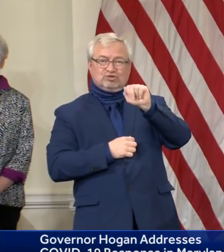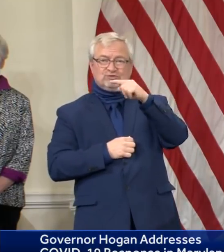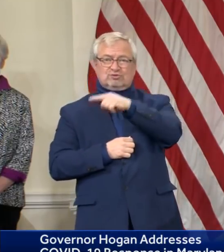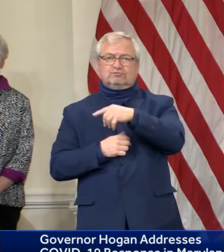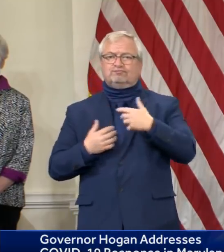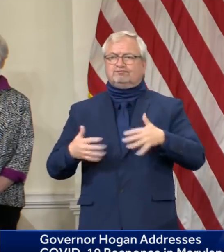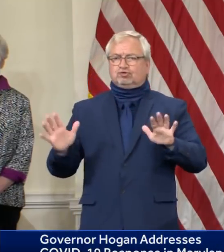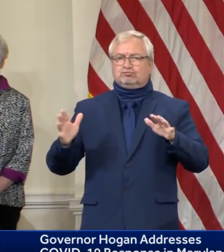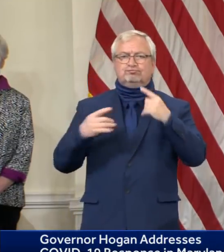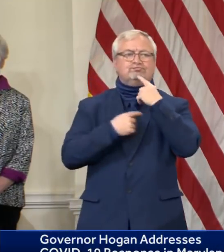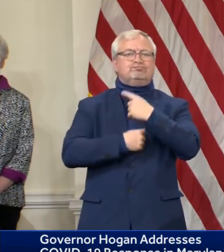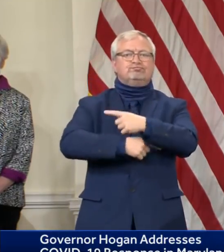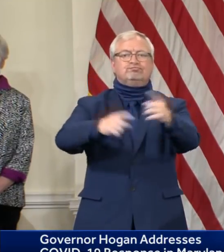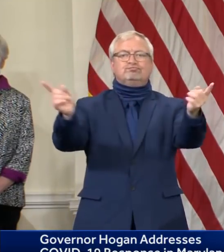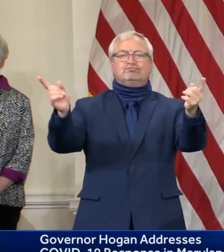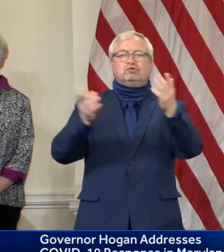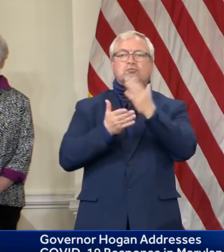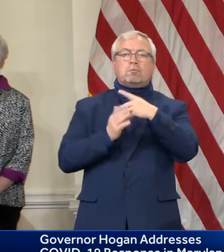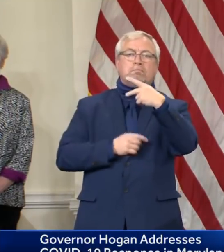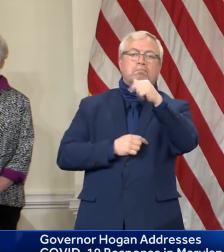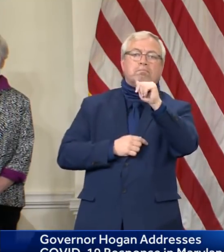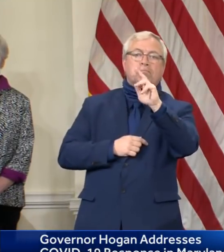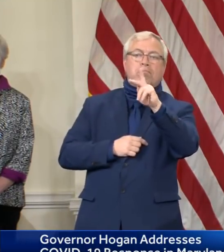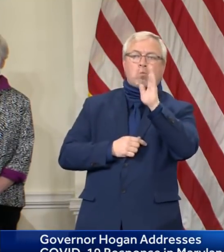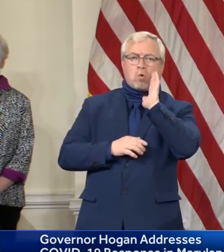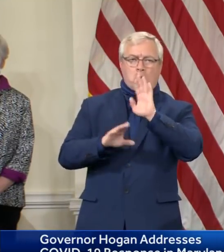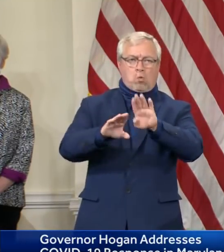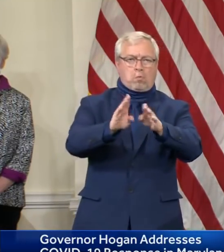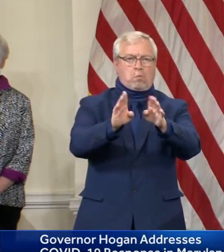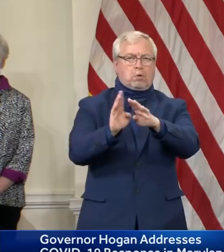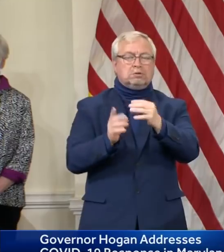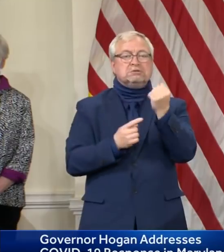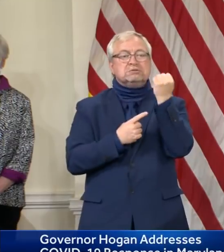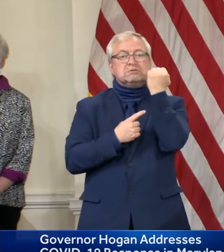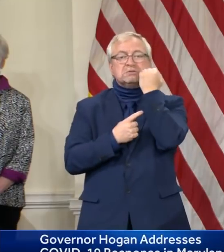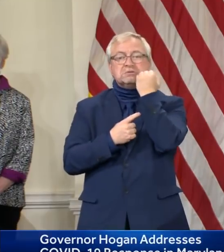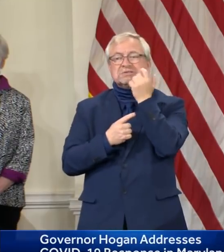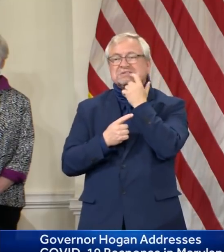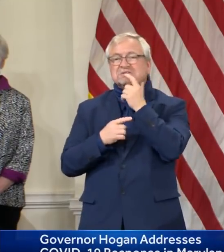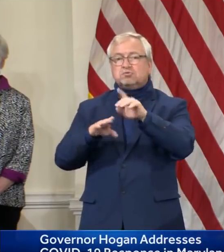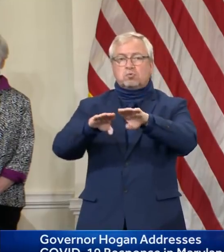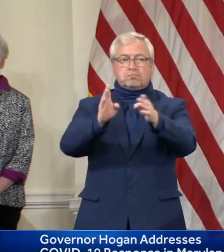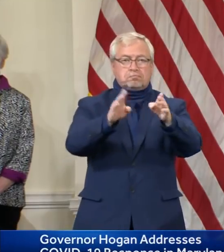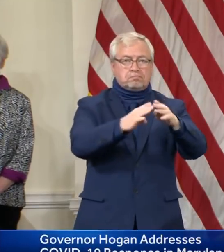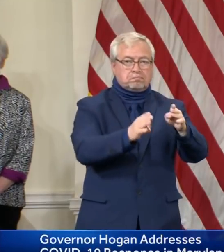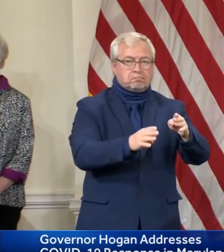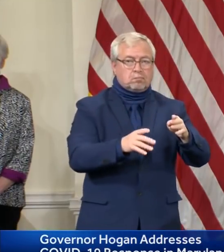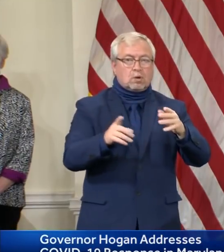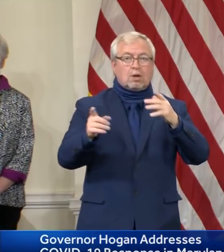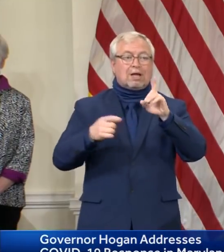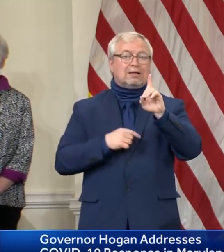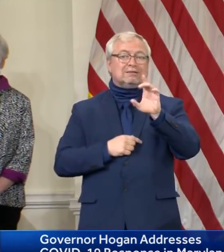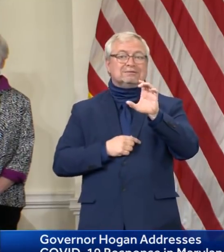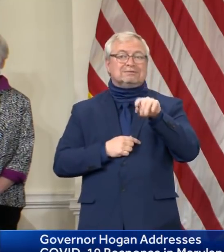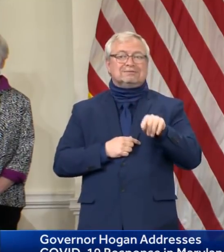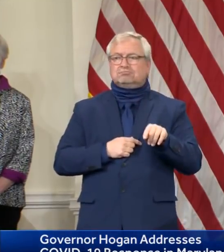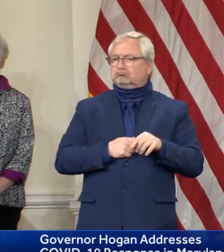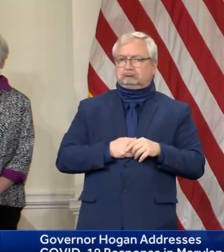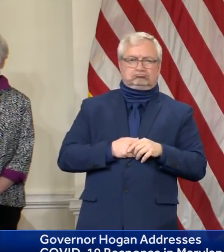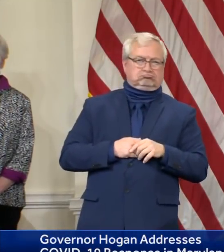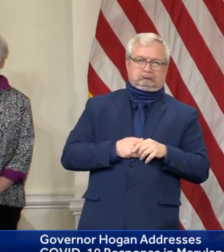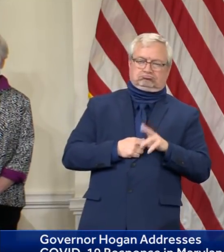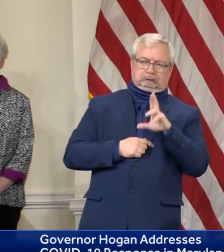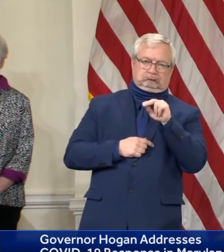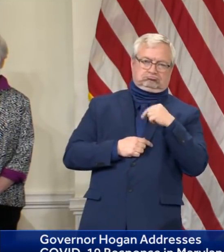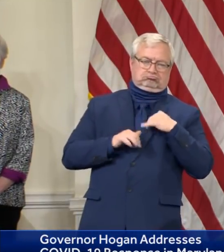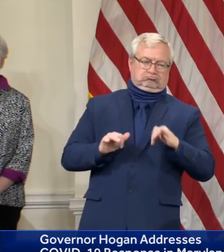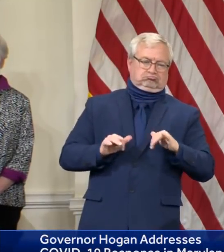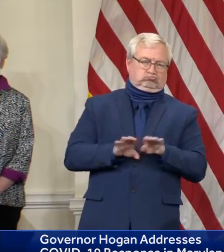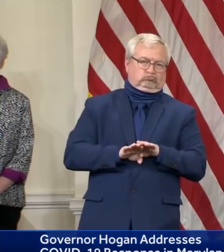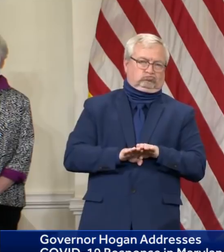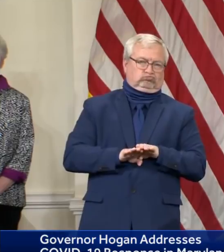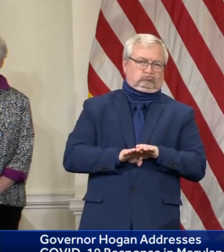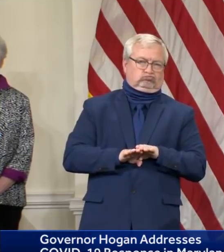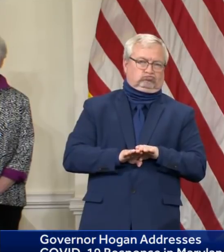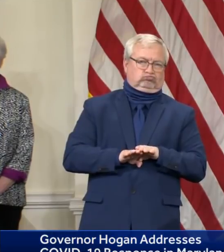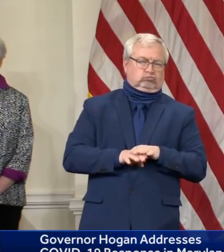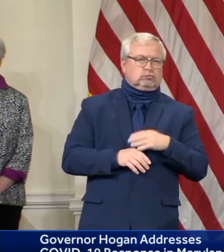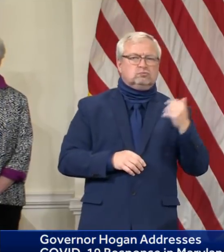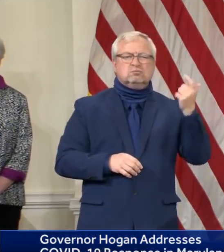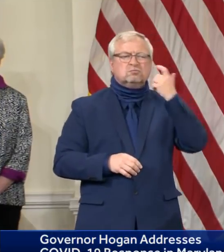VIRGINIA SAYING HE WILL ALSO REOPEN THE PARKS.